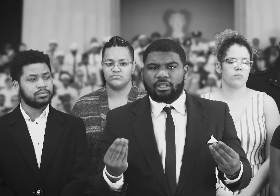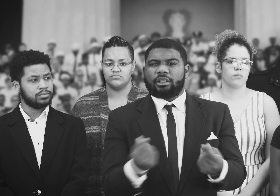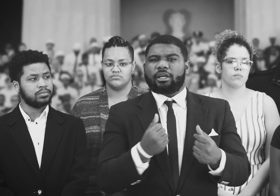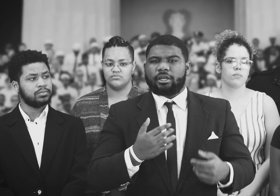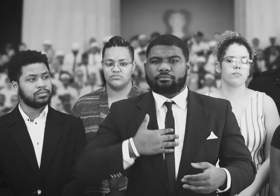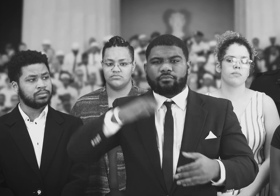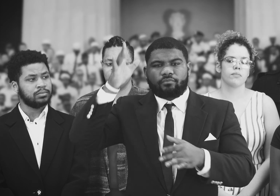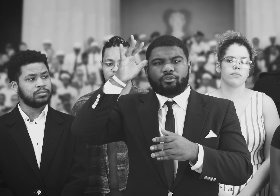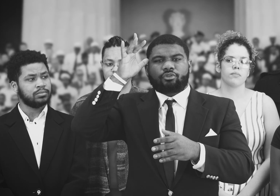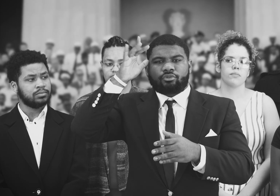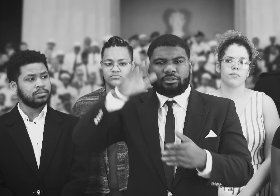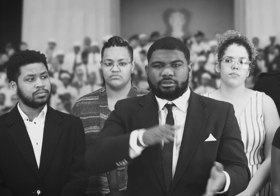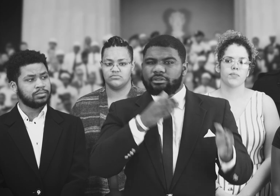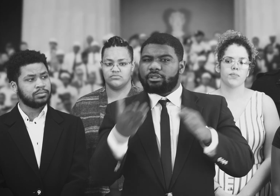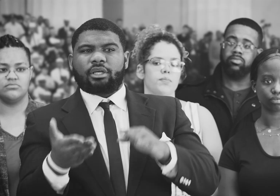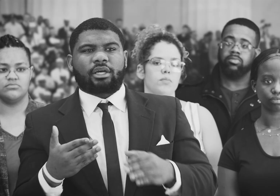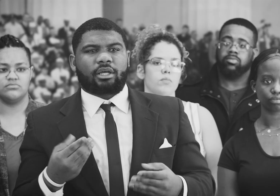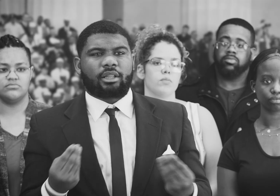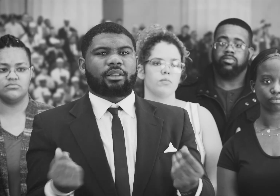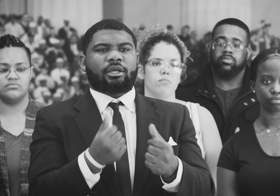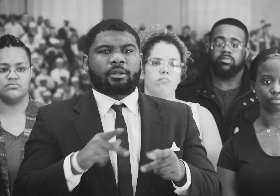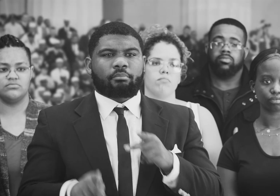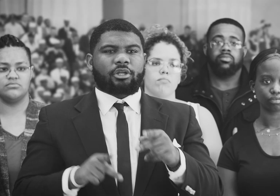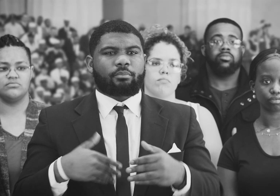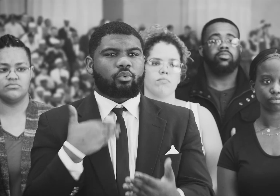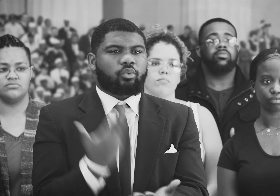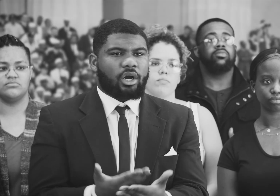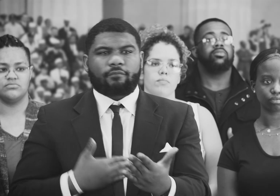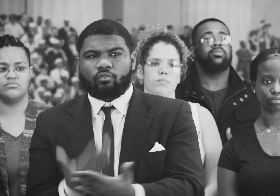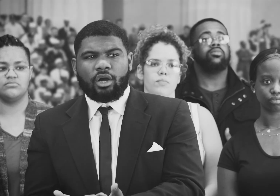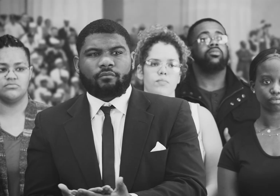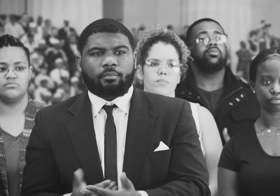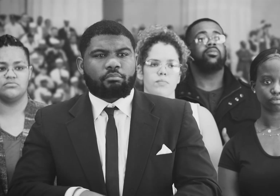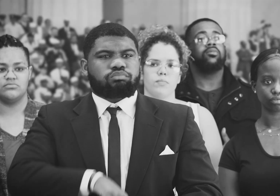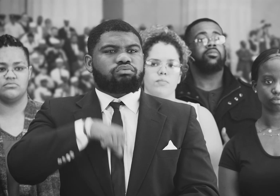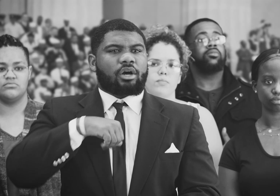Land where my fathers died, land of the pilgrim's pride,